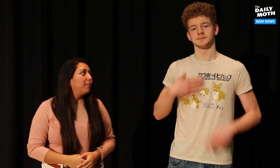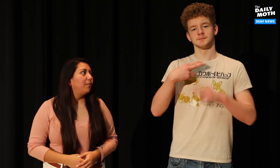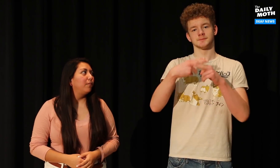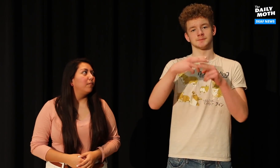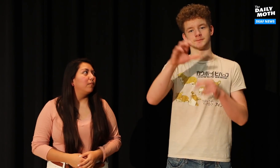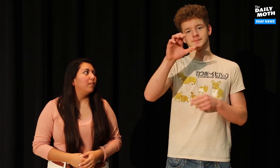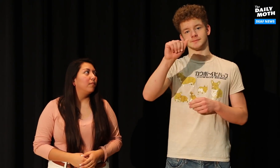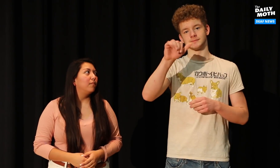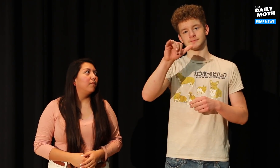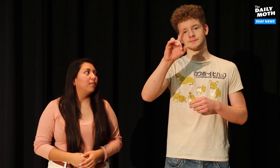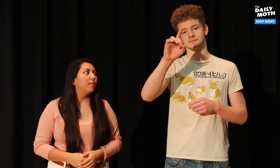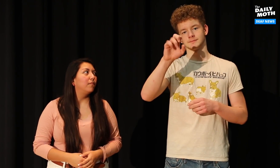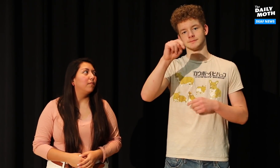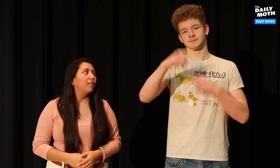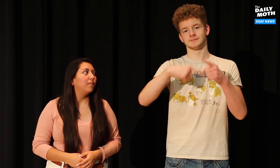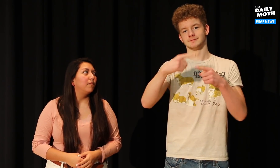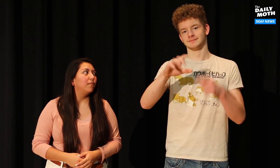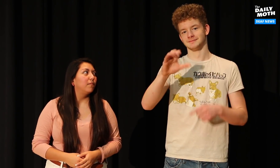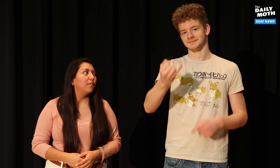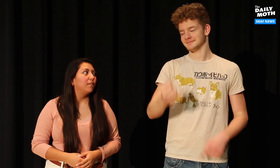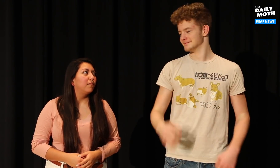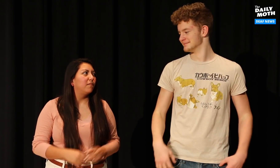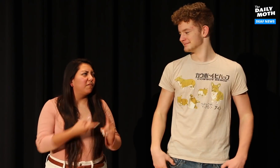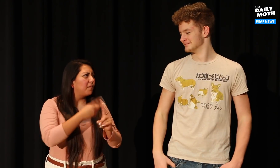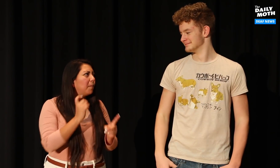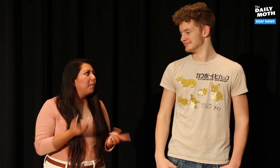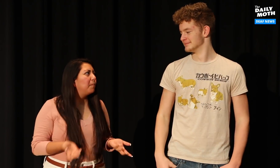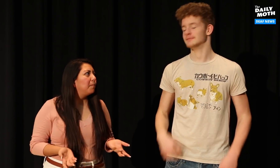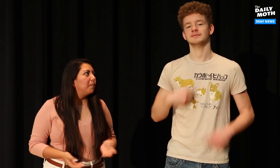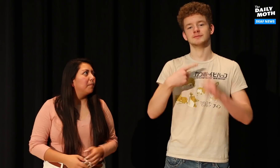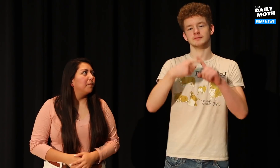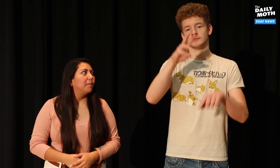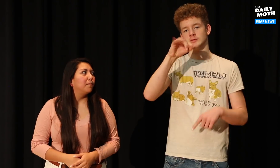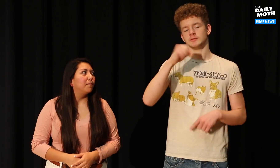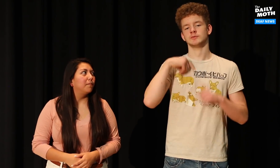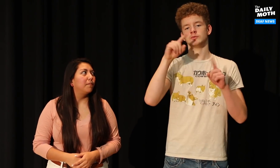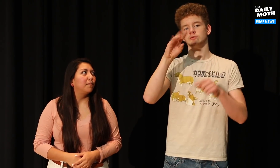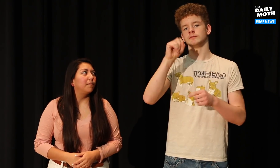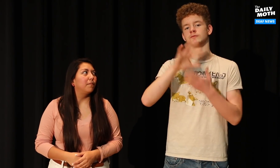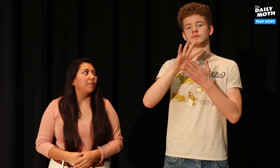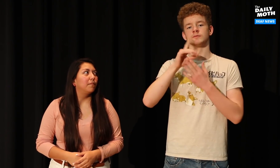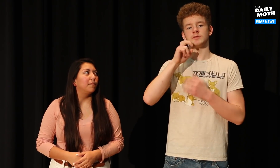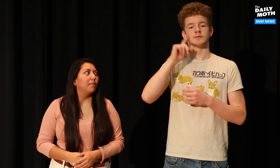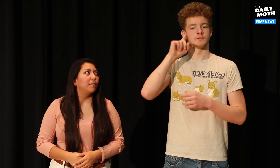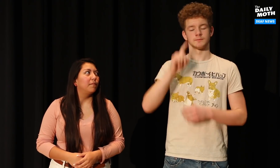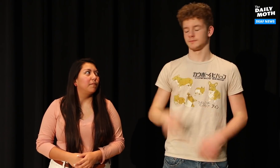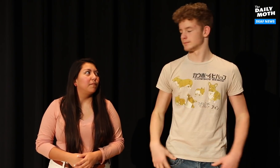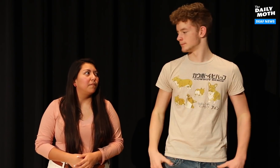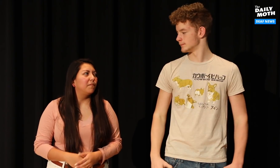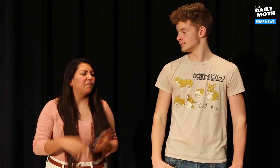My name is Cayden. And where are you from? I’m from Wisconsin and I go to Wisconsin School for the Deaf.